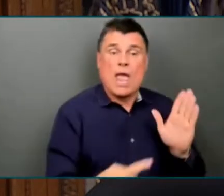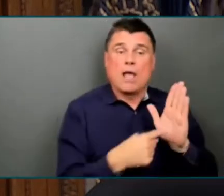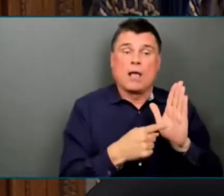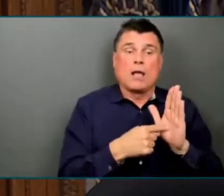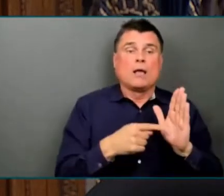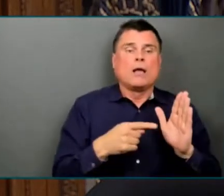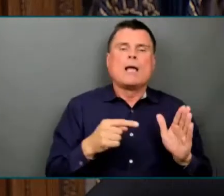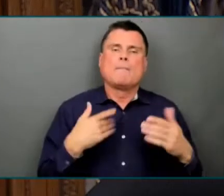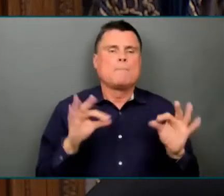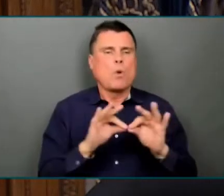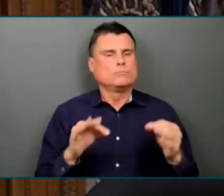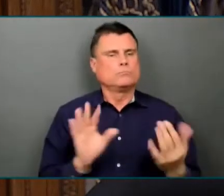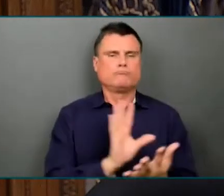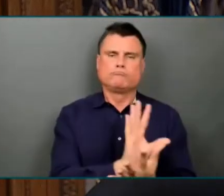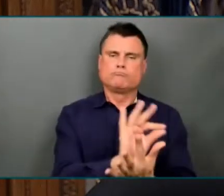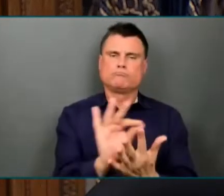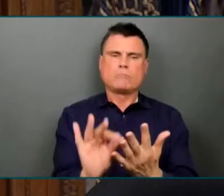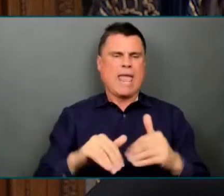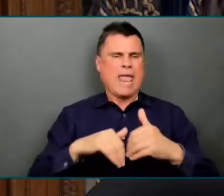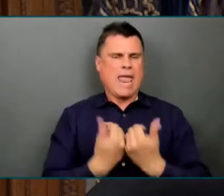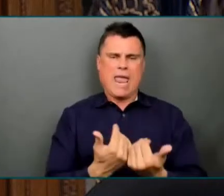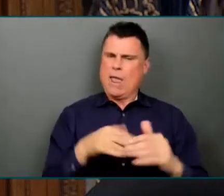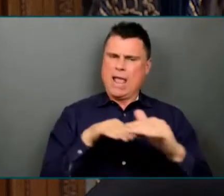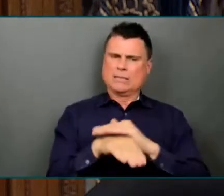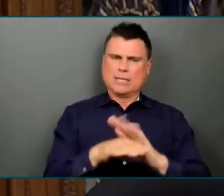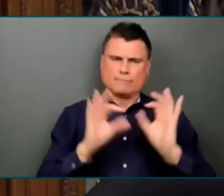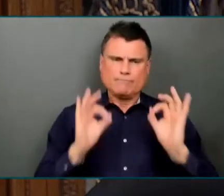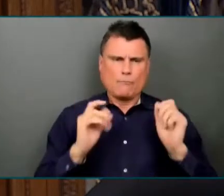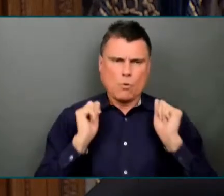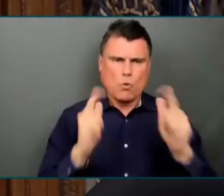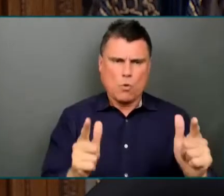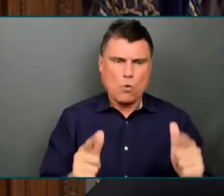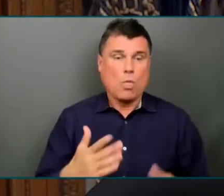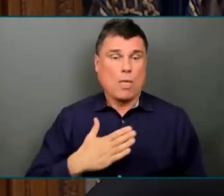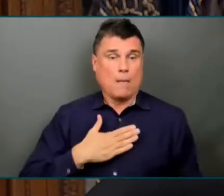We’ve exchanged our thoughts on accessibility in the past in this House, and it’s a delight to